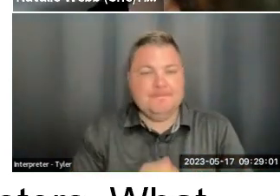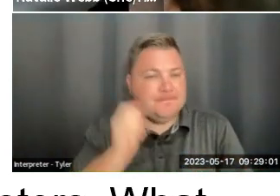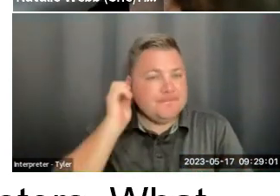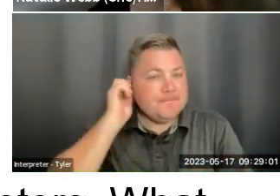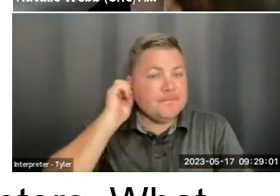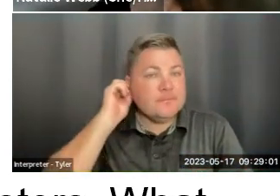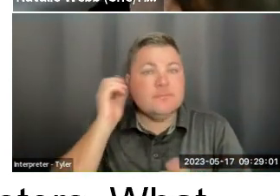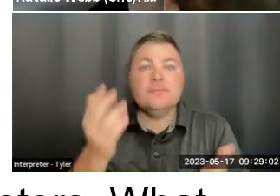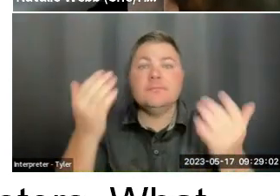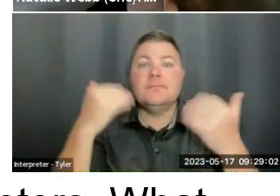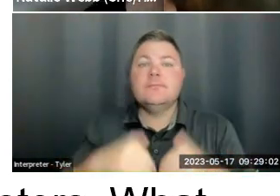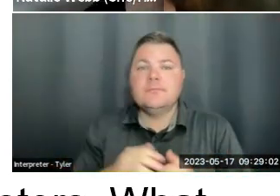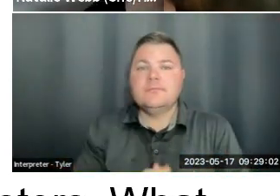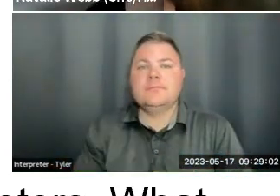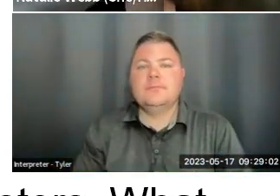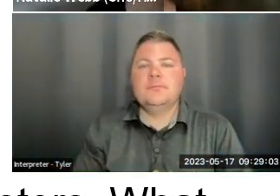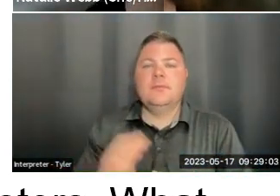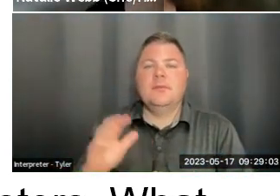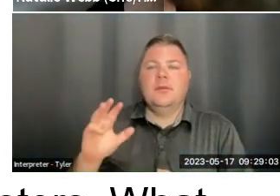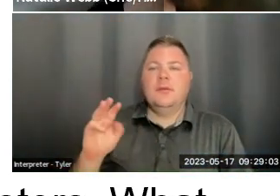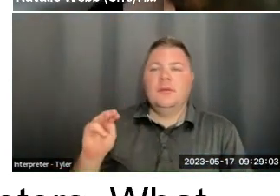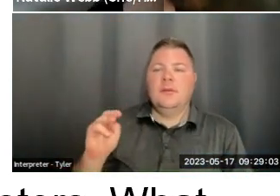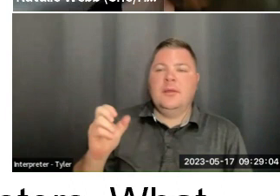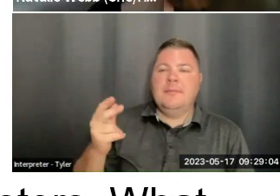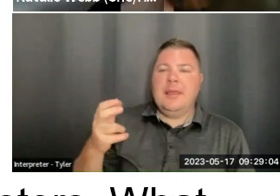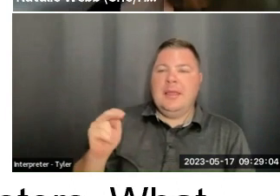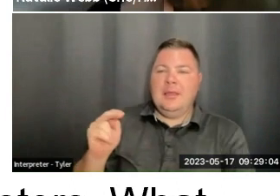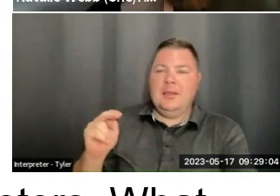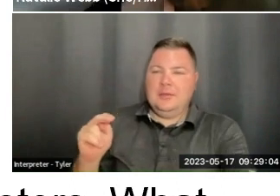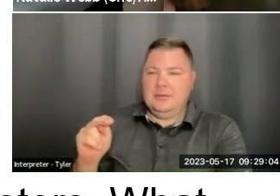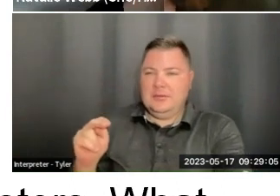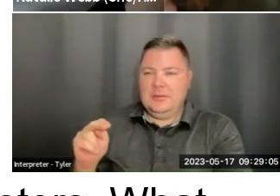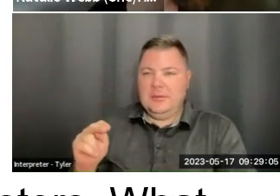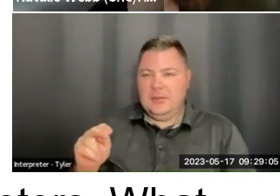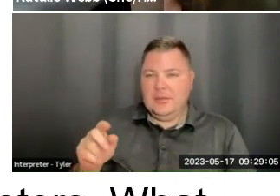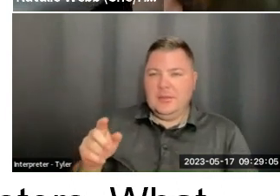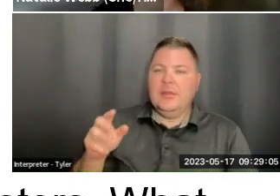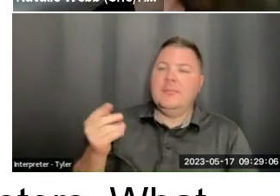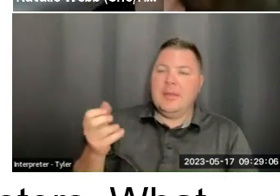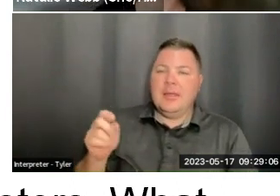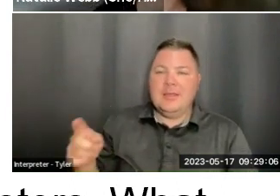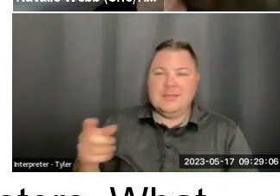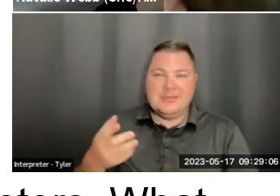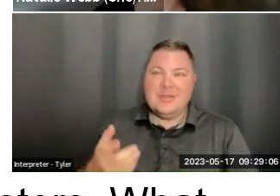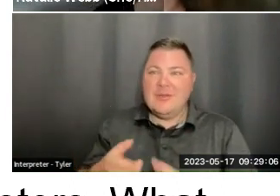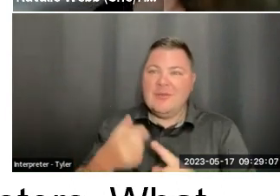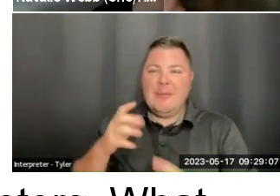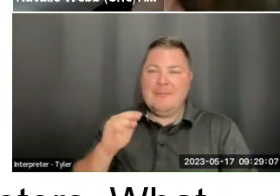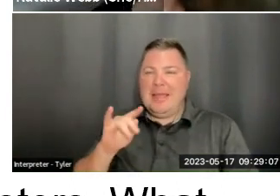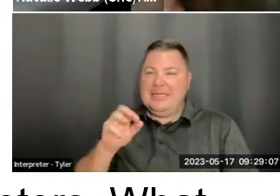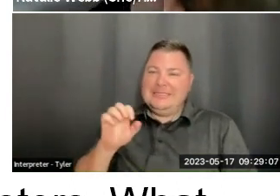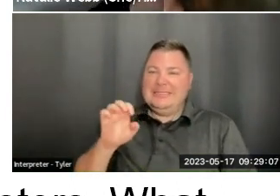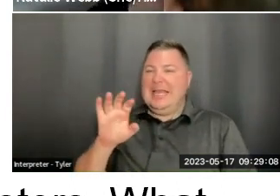their virtual events.